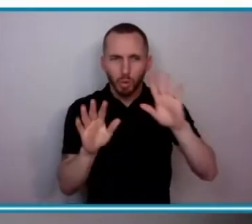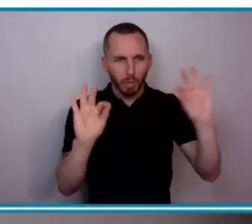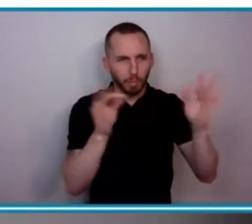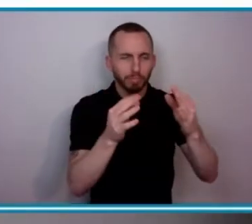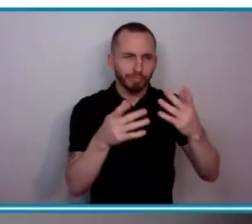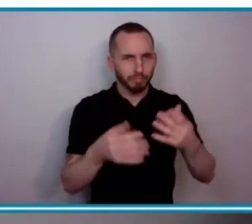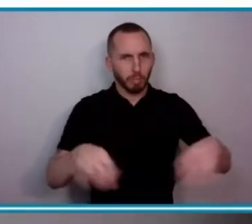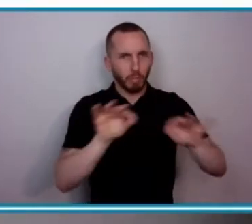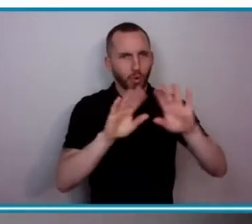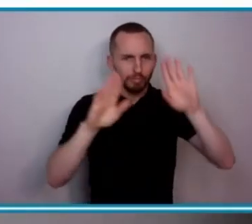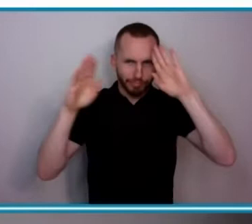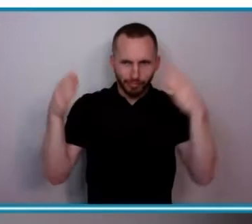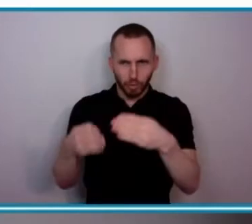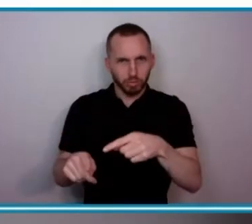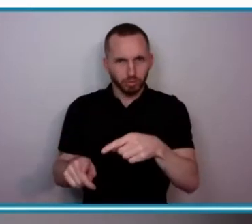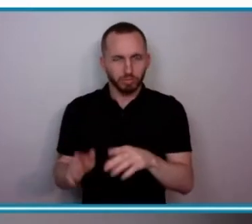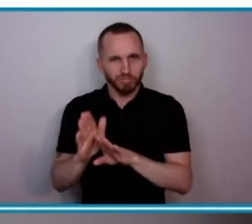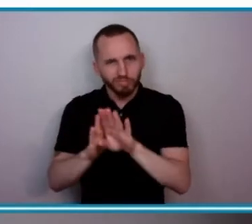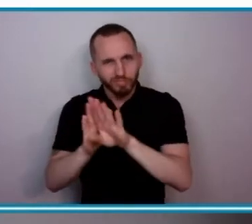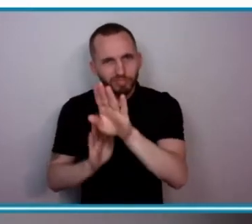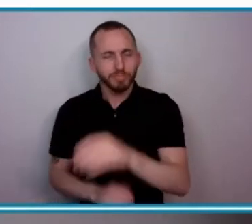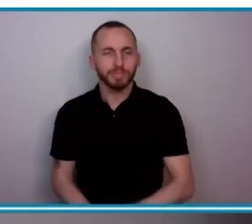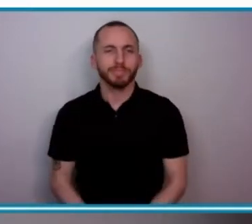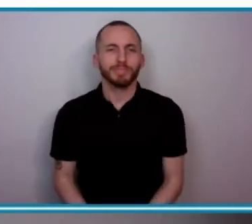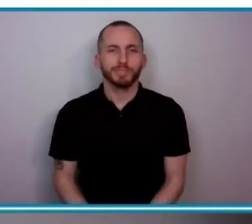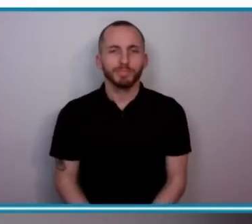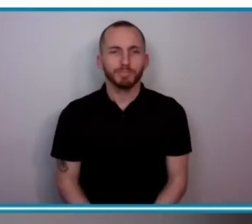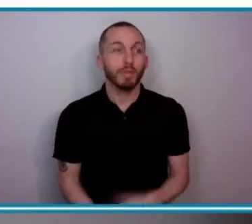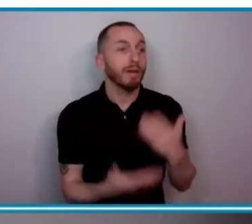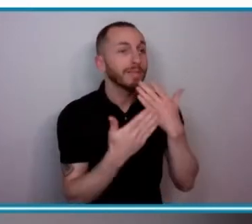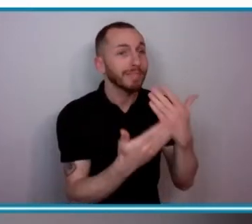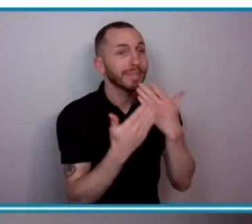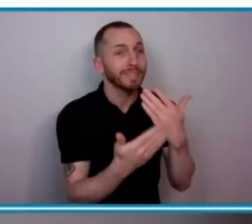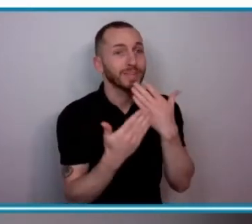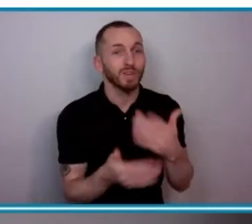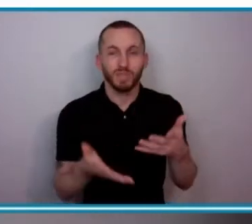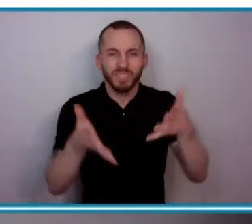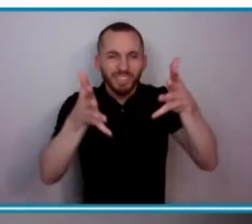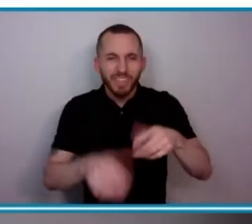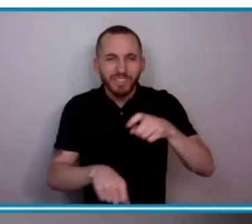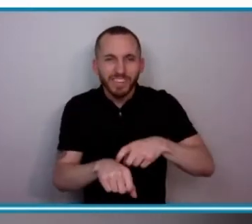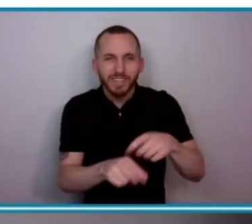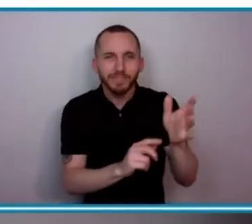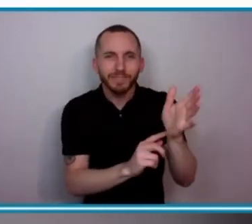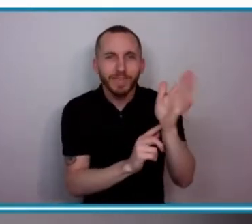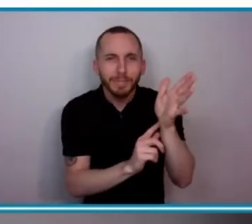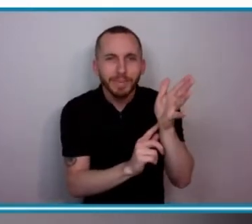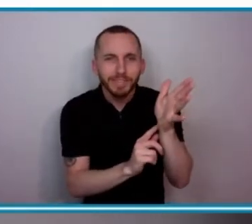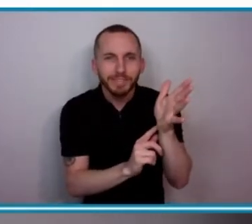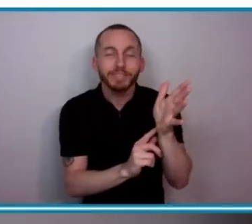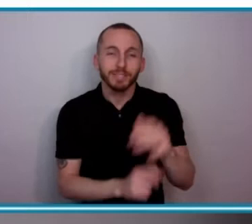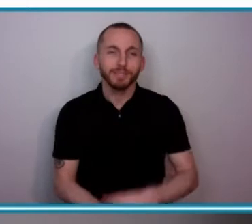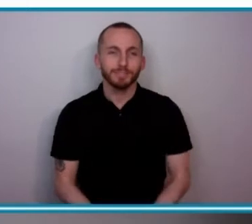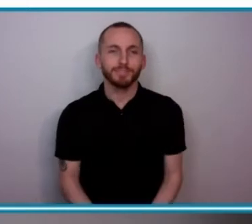We do have about five minutes left before we move into the Q and A segment of our webinar today.